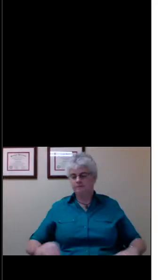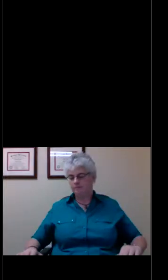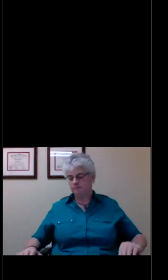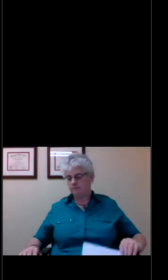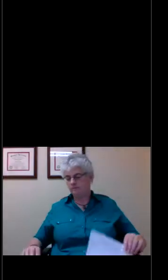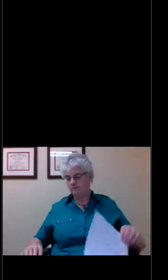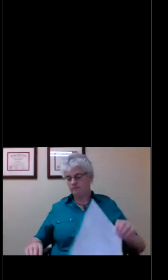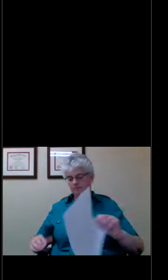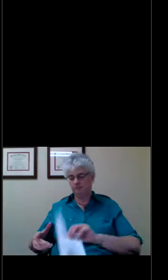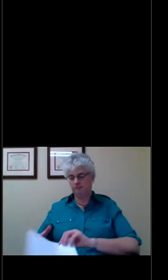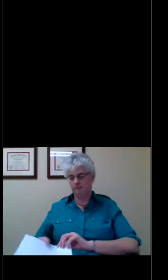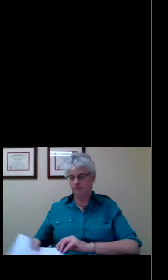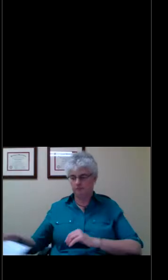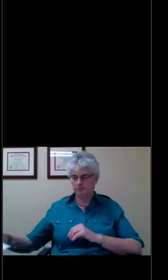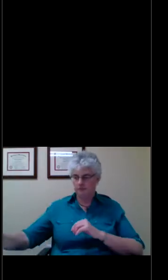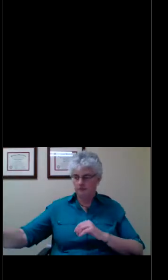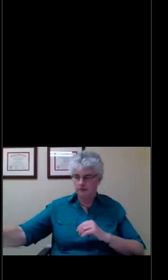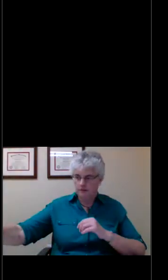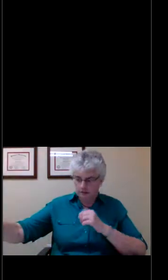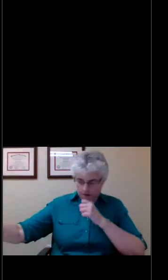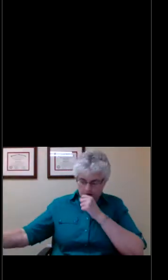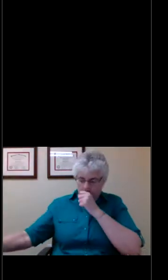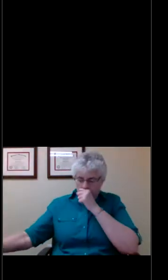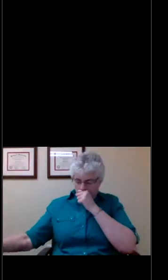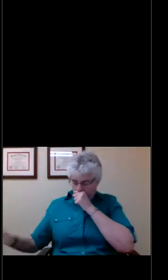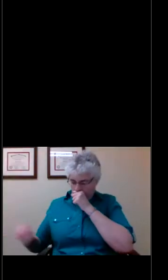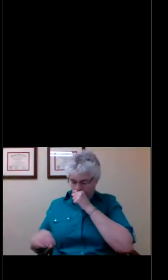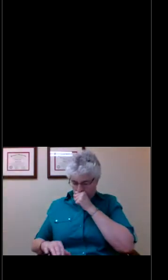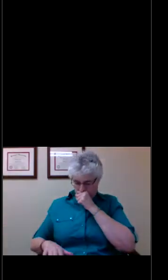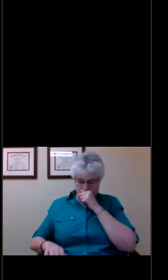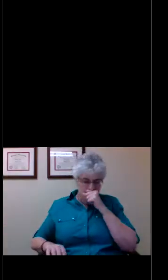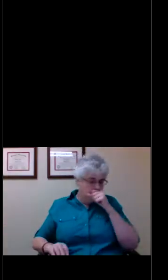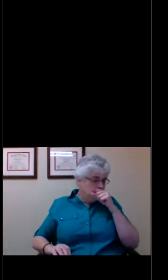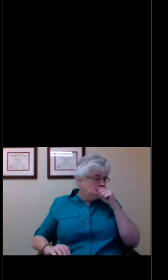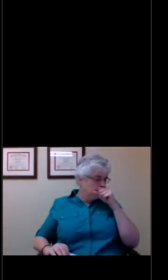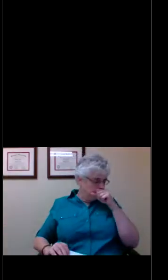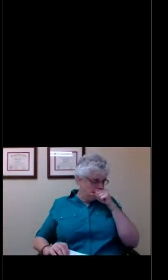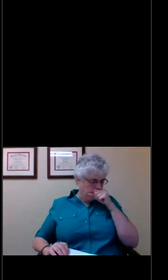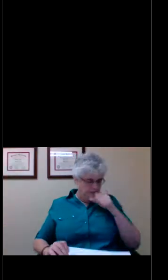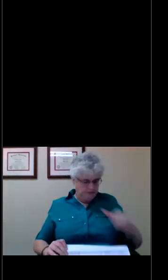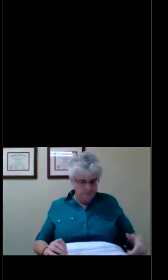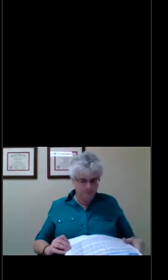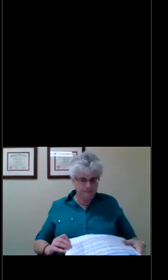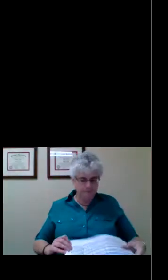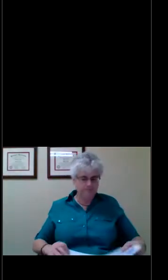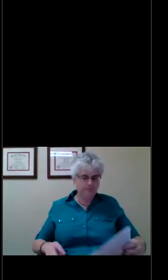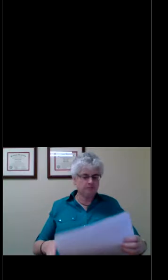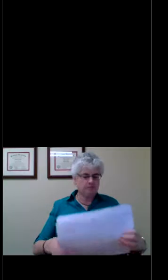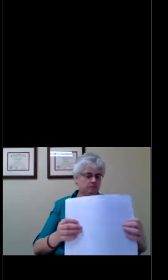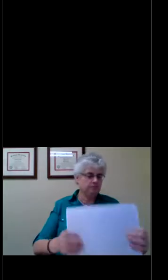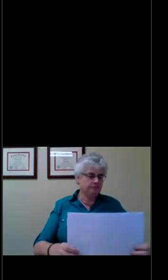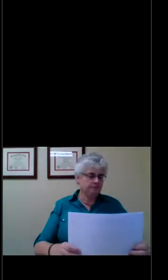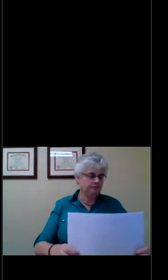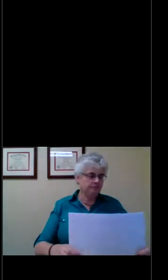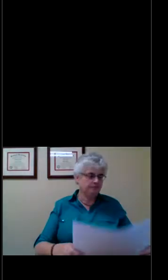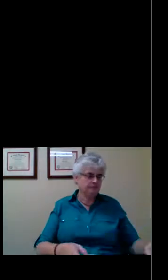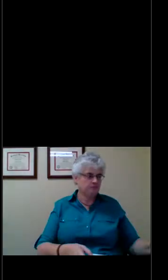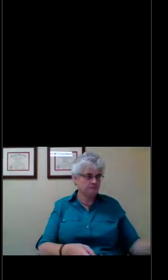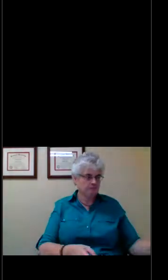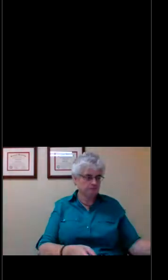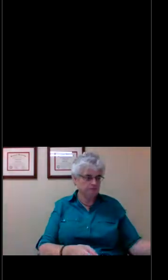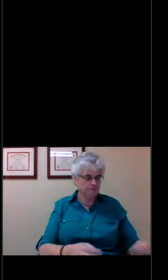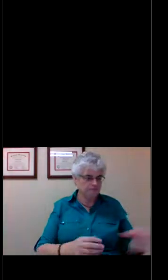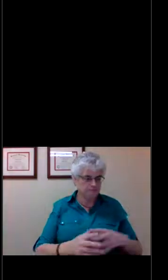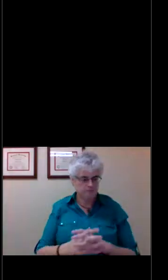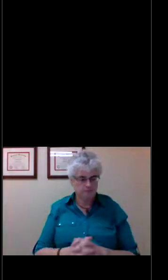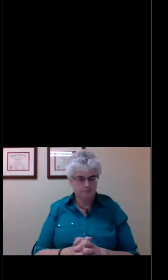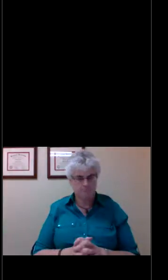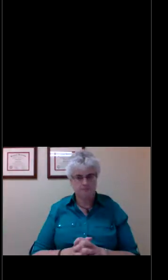correct. How does one- That is not... Is that accurate?